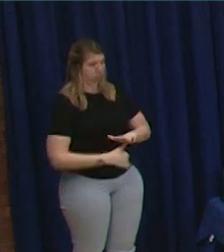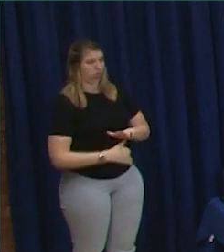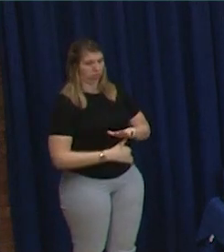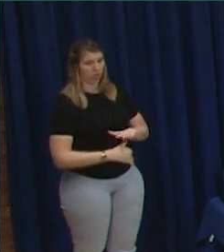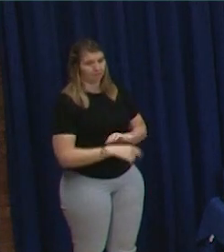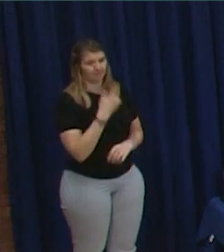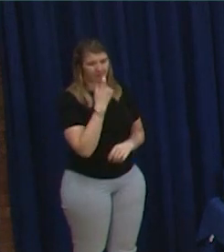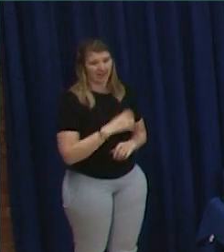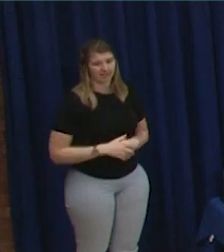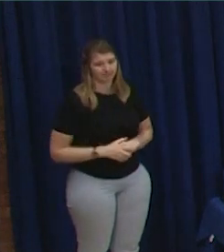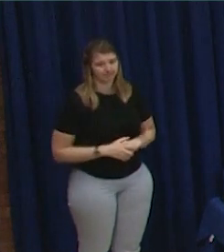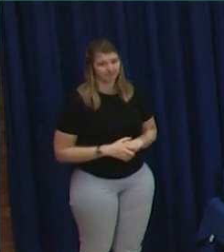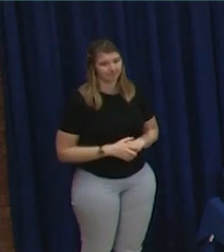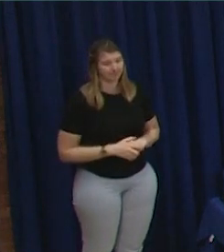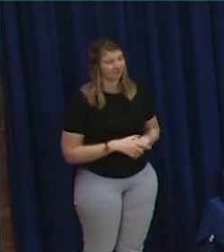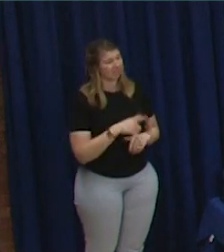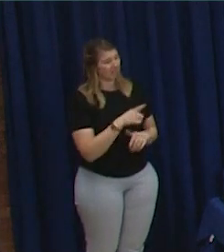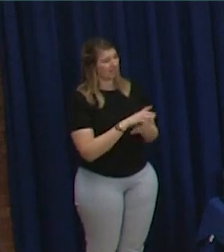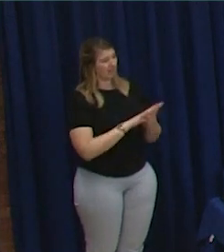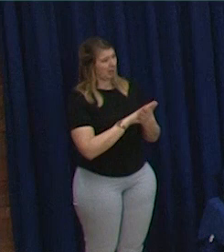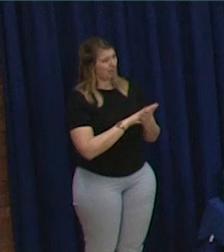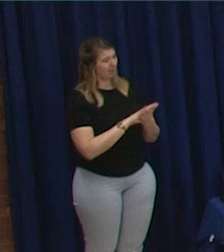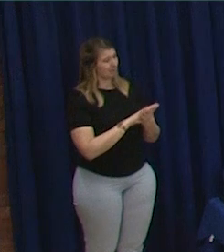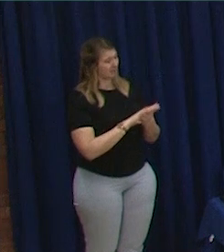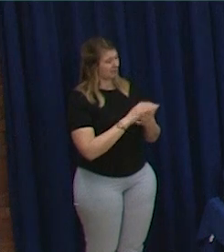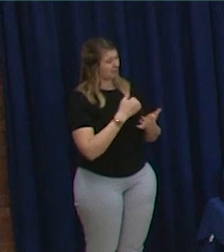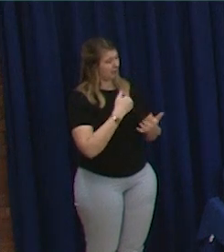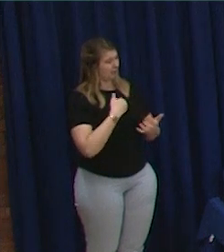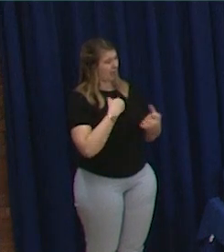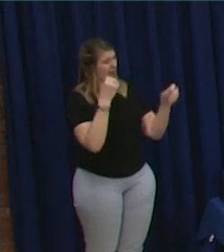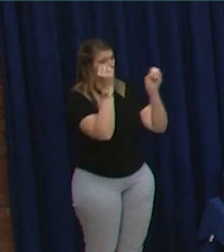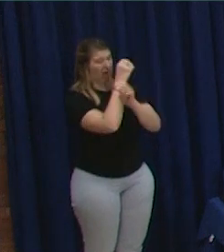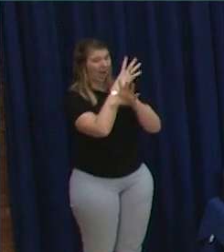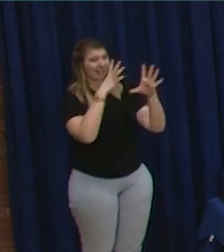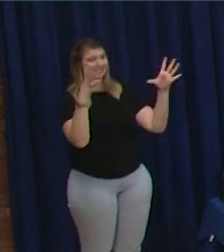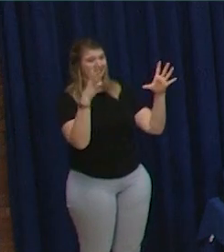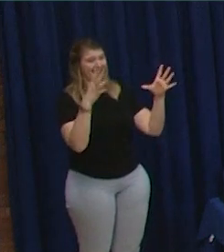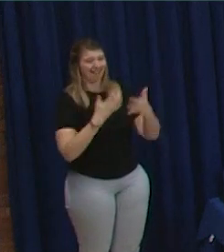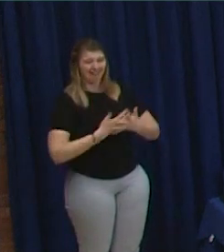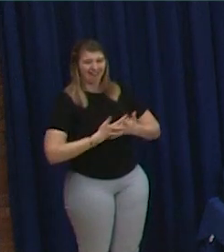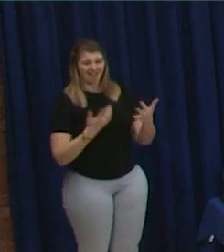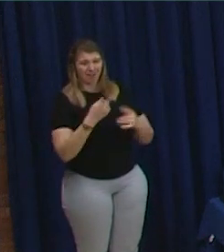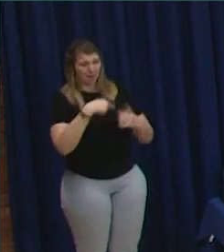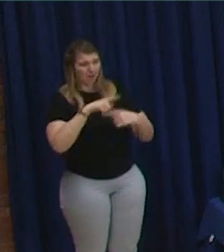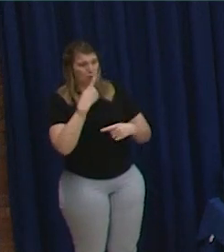idea that anyone would try and gain the system to feel as awful as that can sometimes feel,